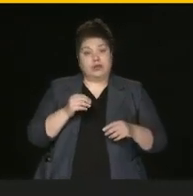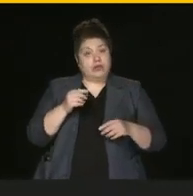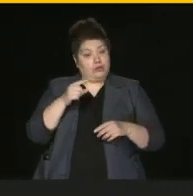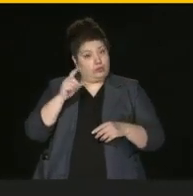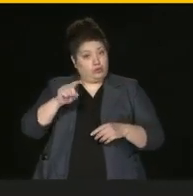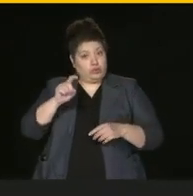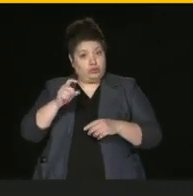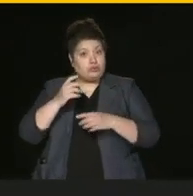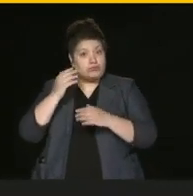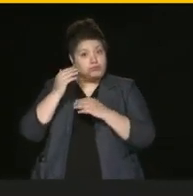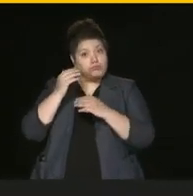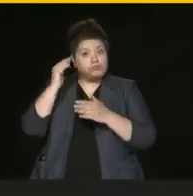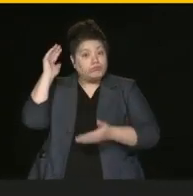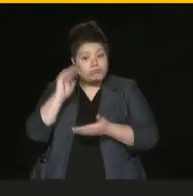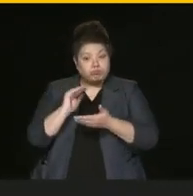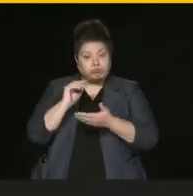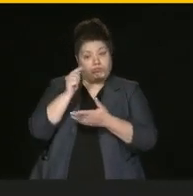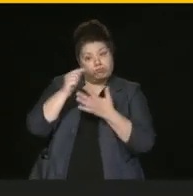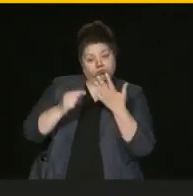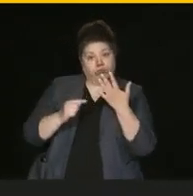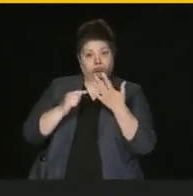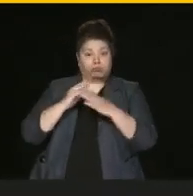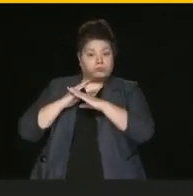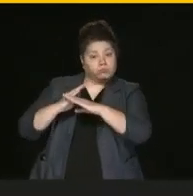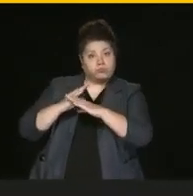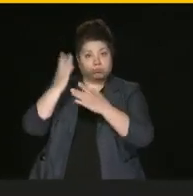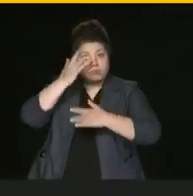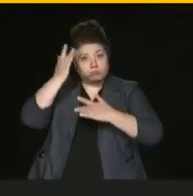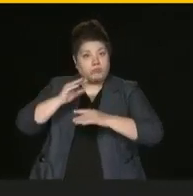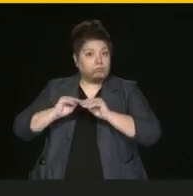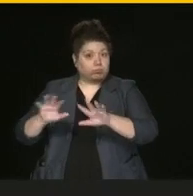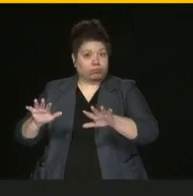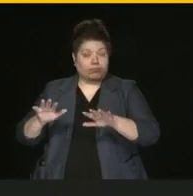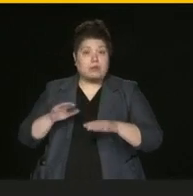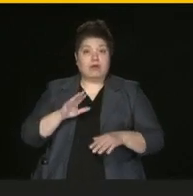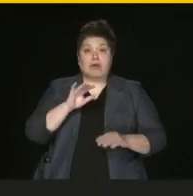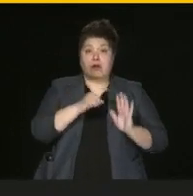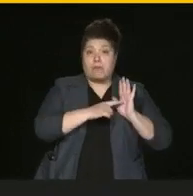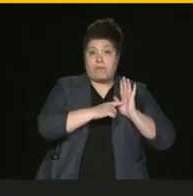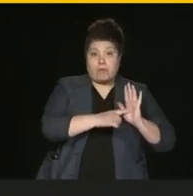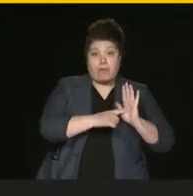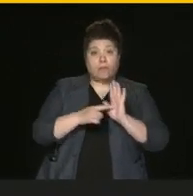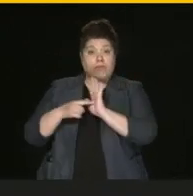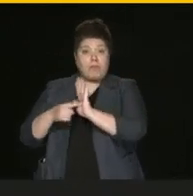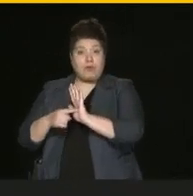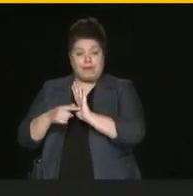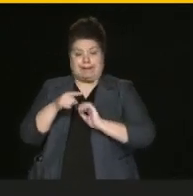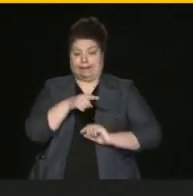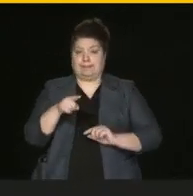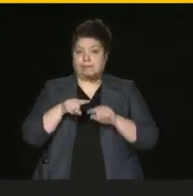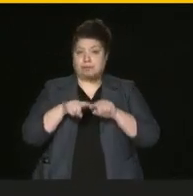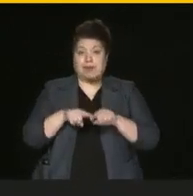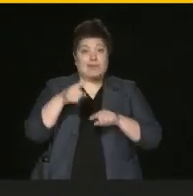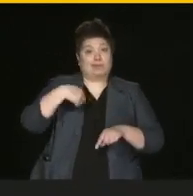PUBLIC HEALTH MEASURES FOR CONTROLLING THE EPIDEMIC. MODELS ARE HIGHLY SENSITIVE TO